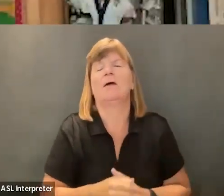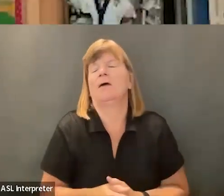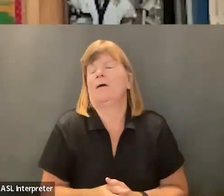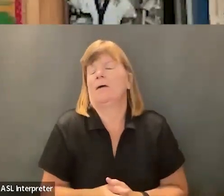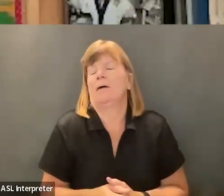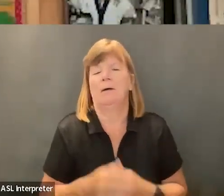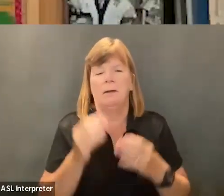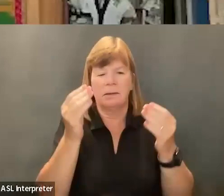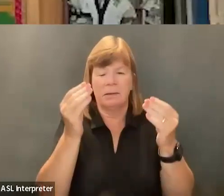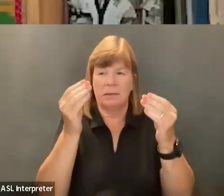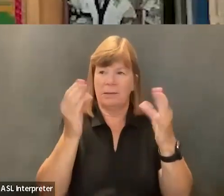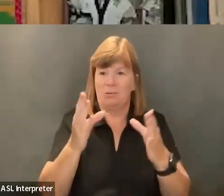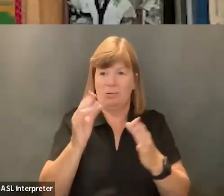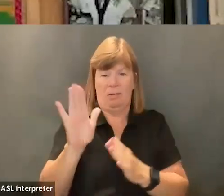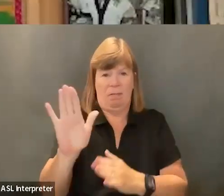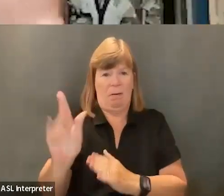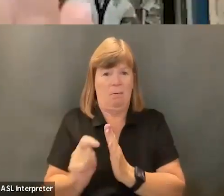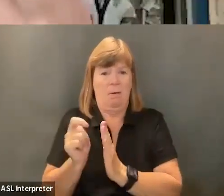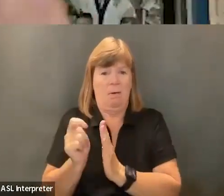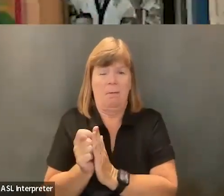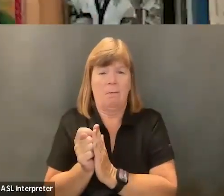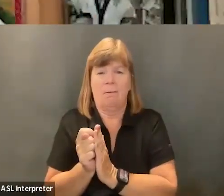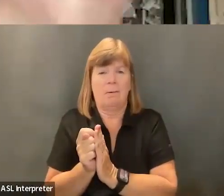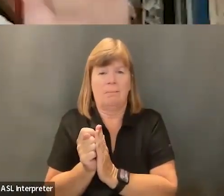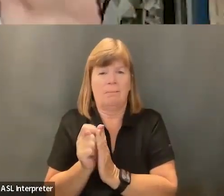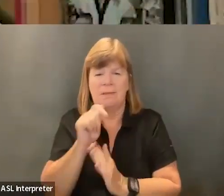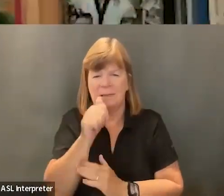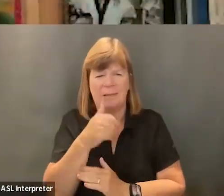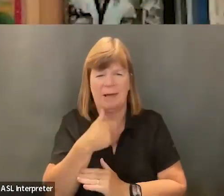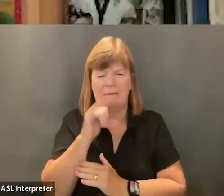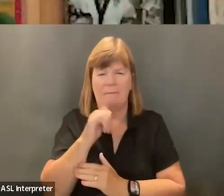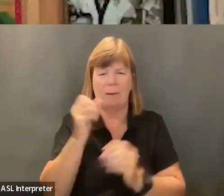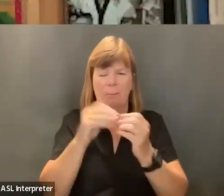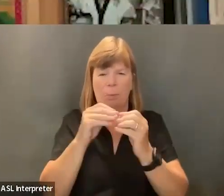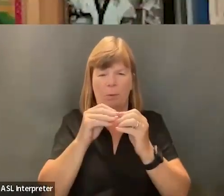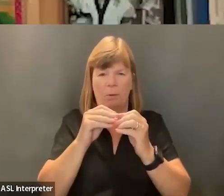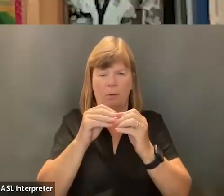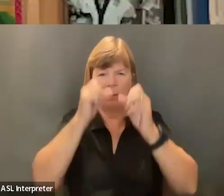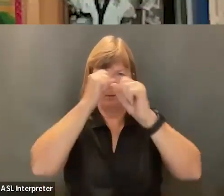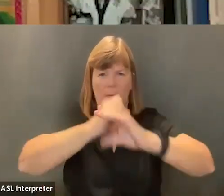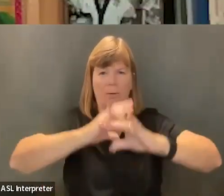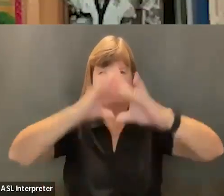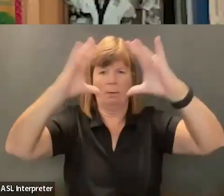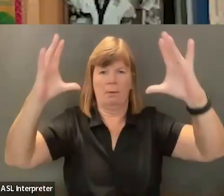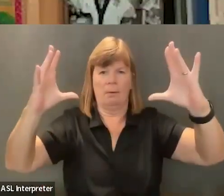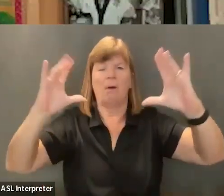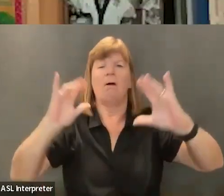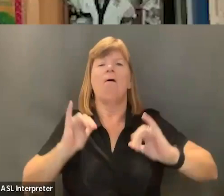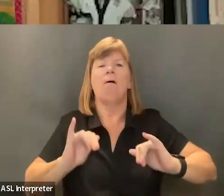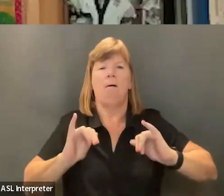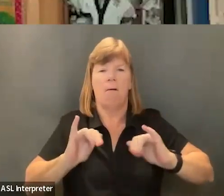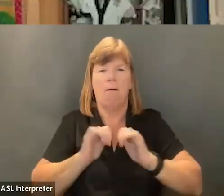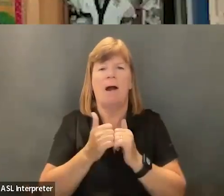at that point in time didn't get that kind of a larger framework for how reading develops and the